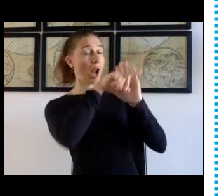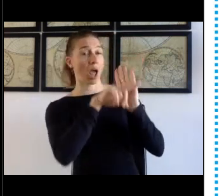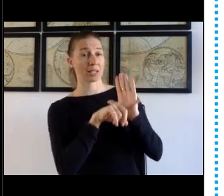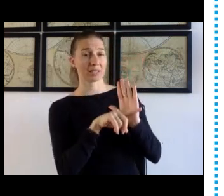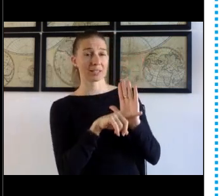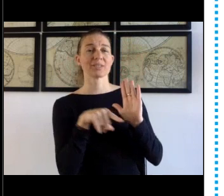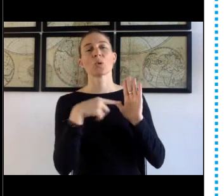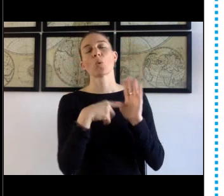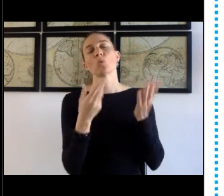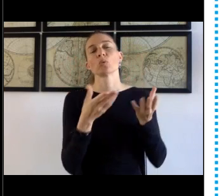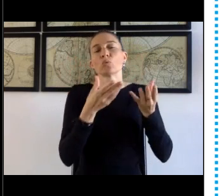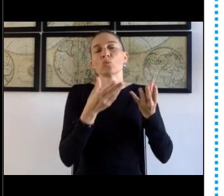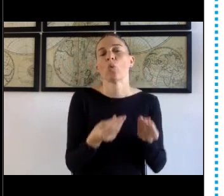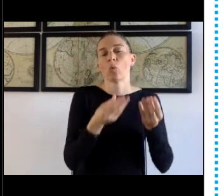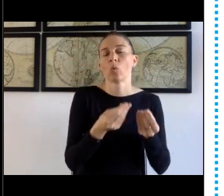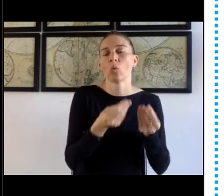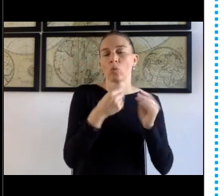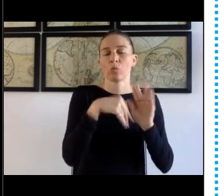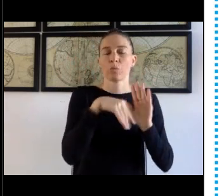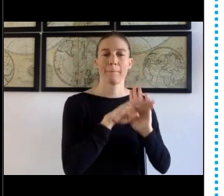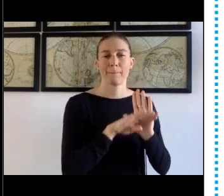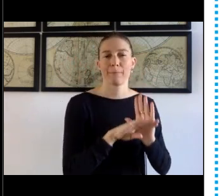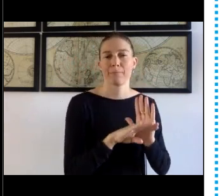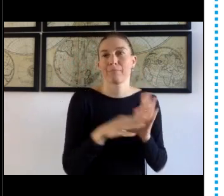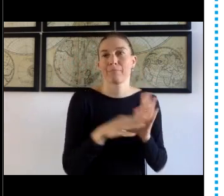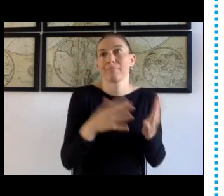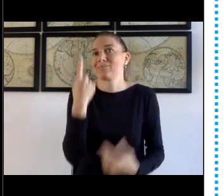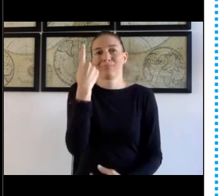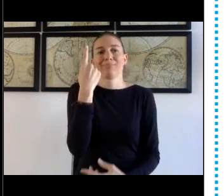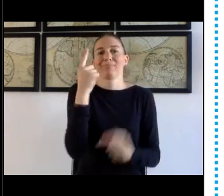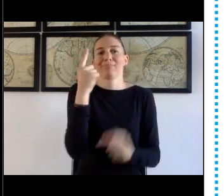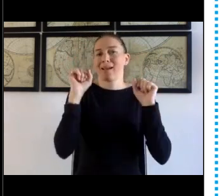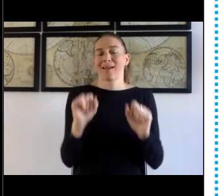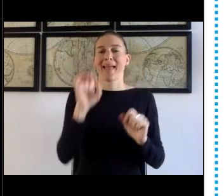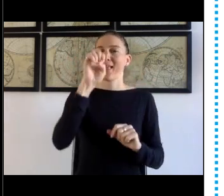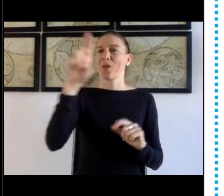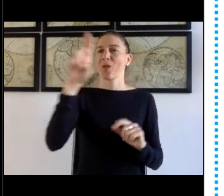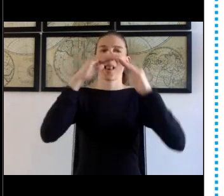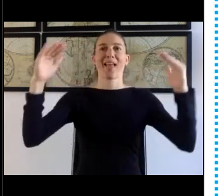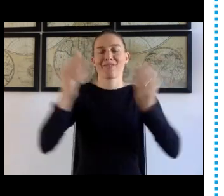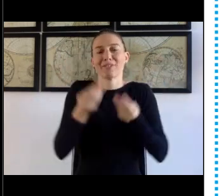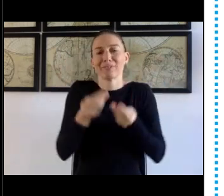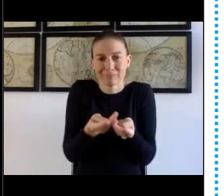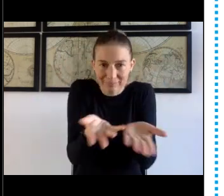But it was in the sense of what we can do on an EU level and at the moment that's what we've done,